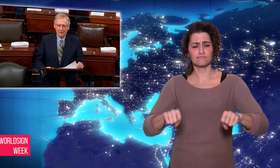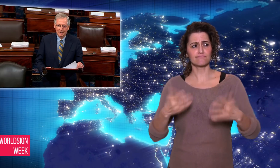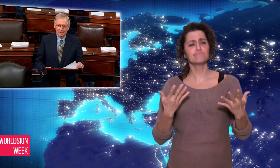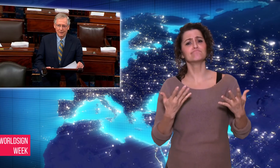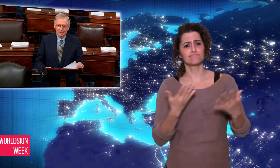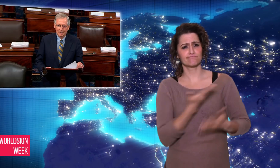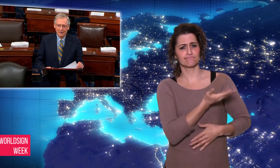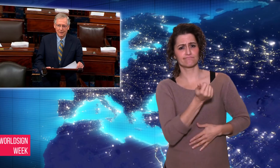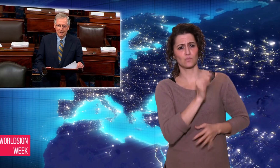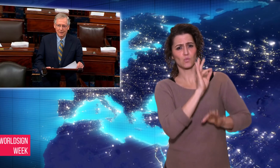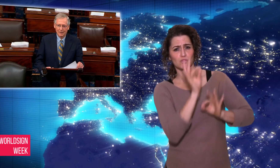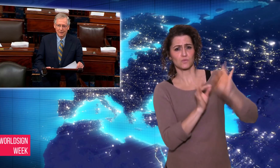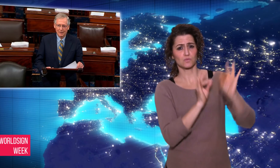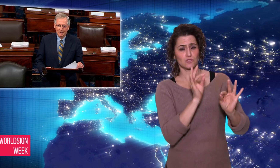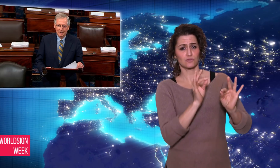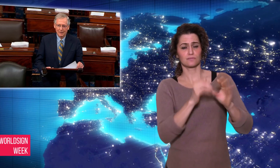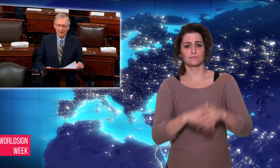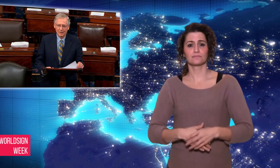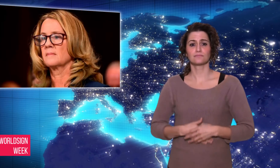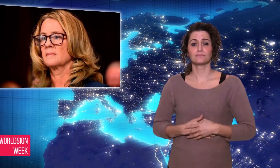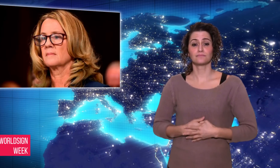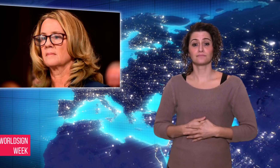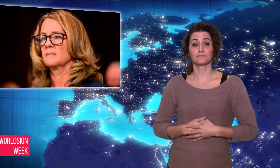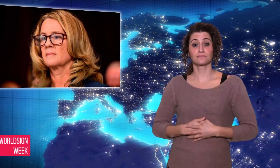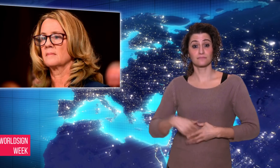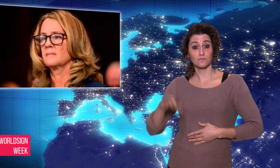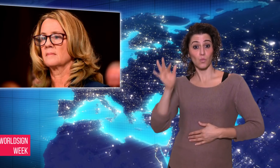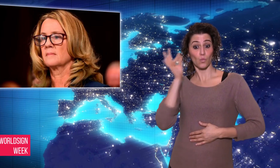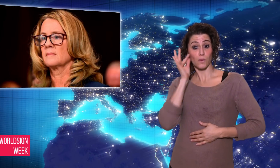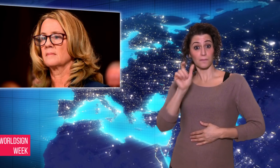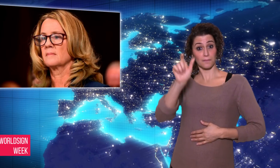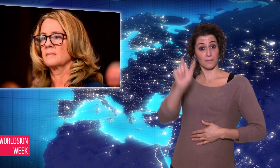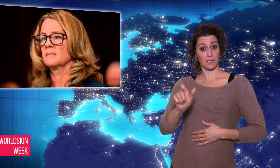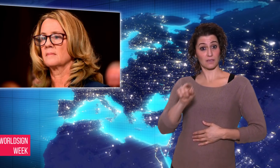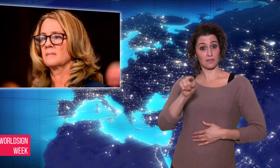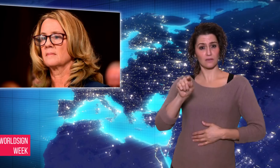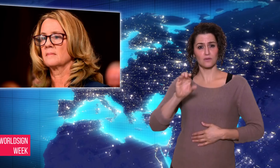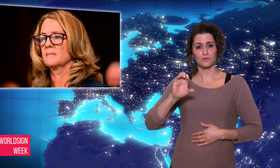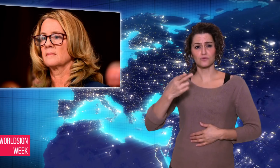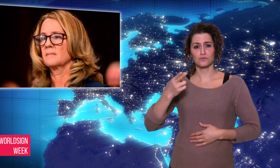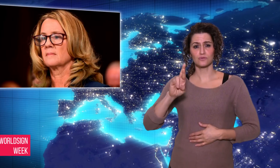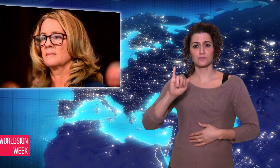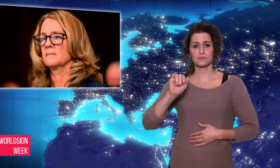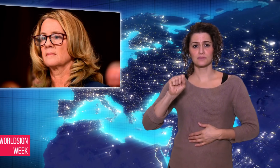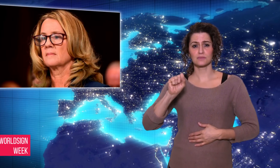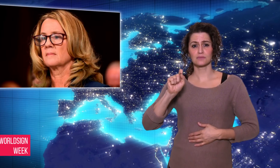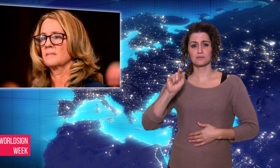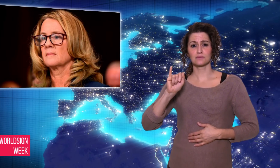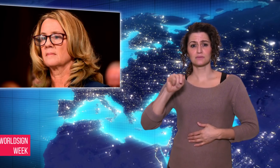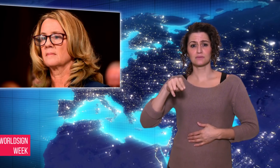rape her during a party in 1982